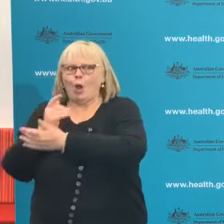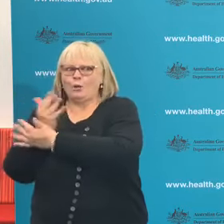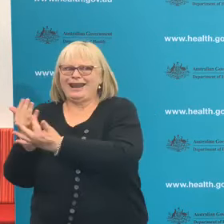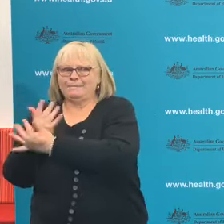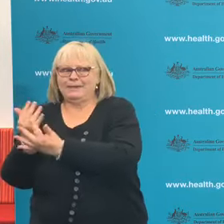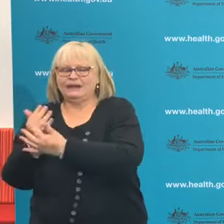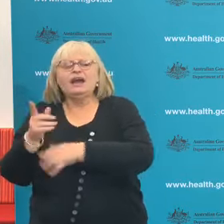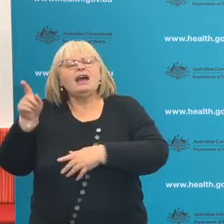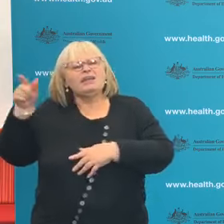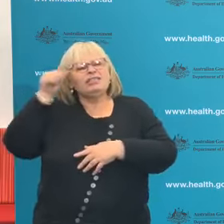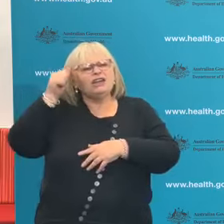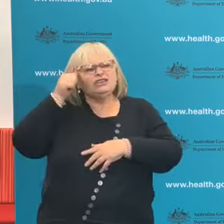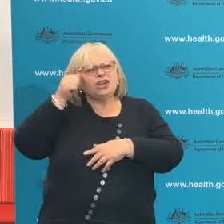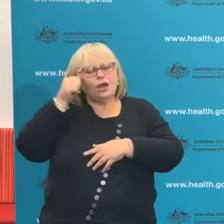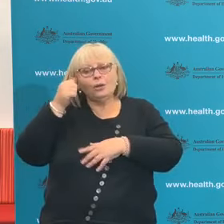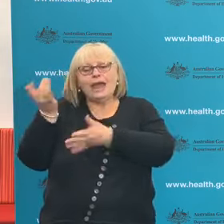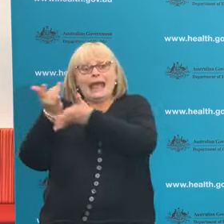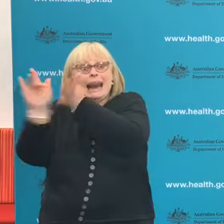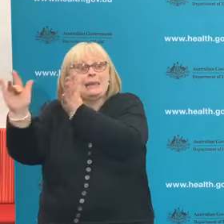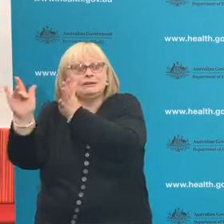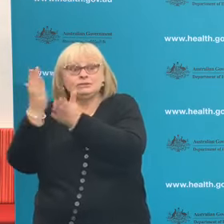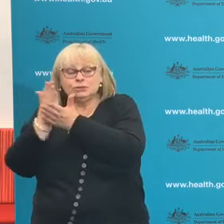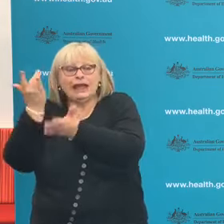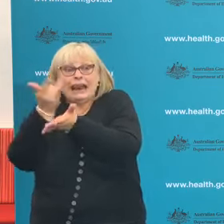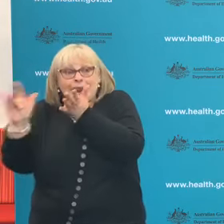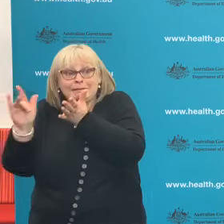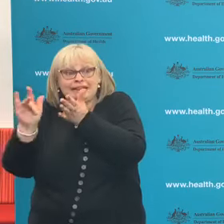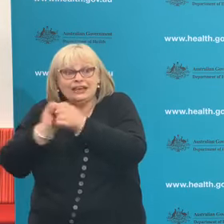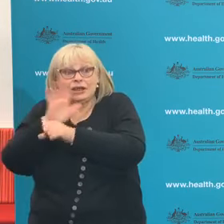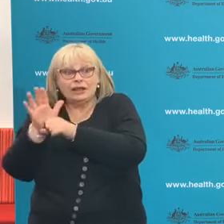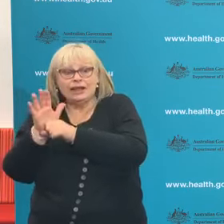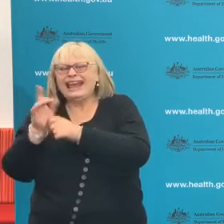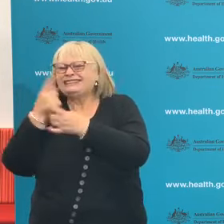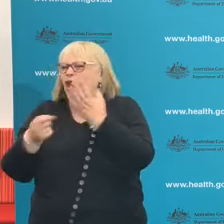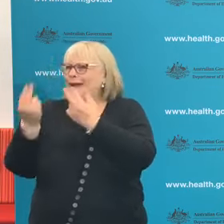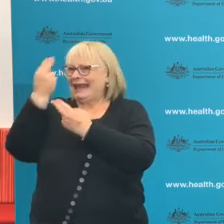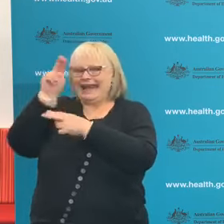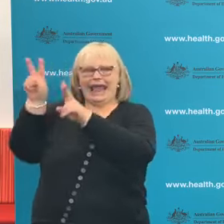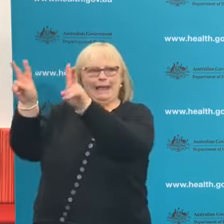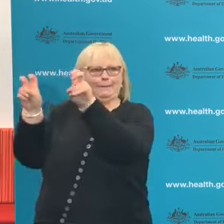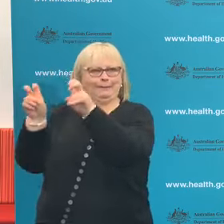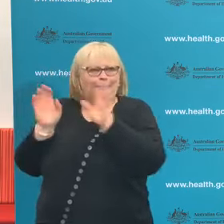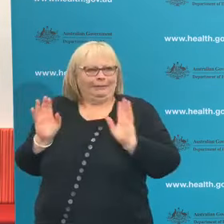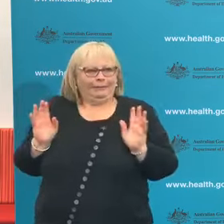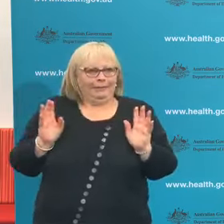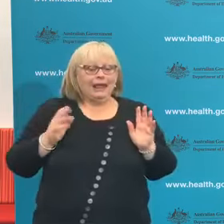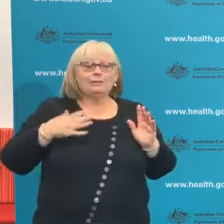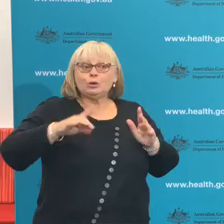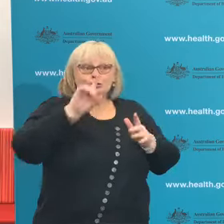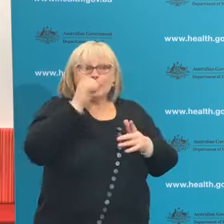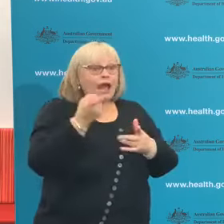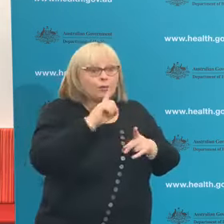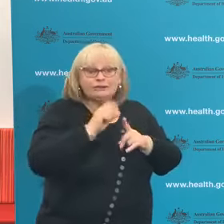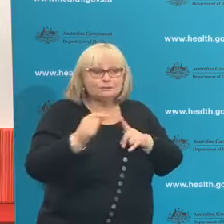would recognise that elimination is a label. Because you cannot be 100% sure